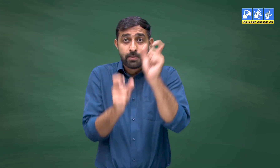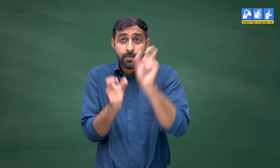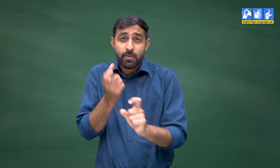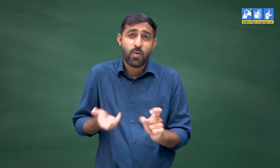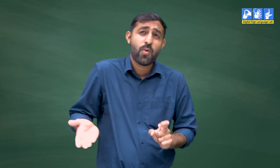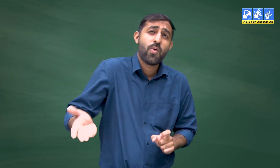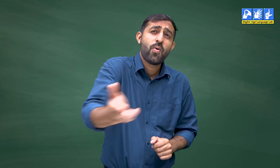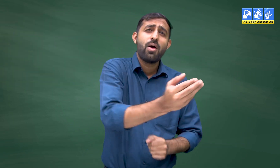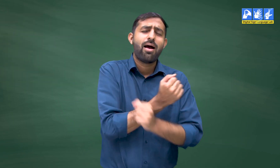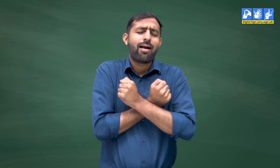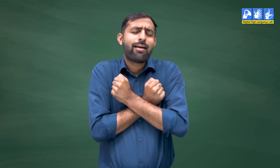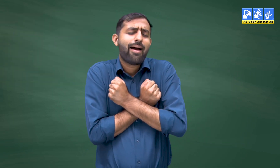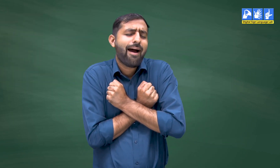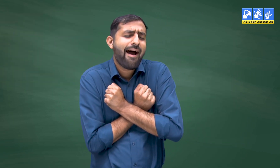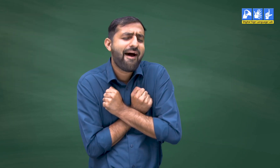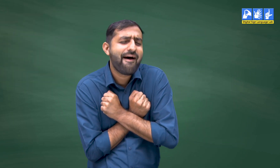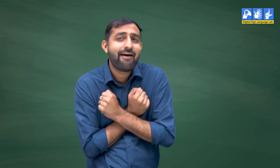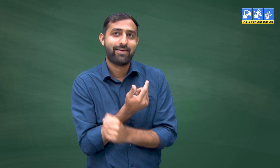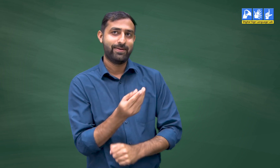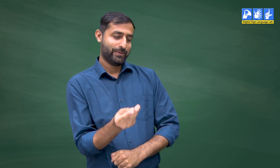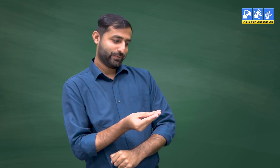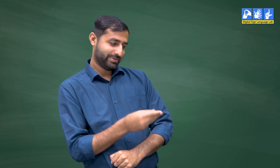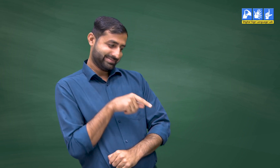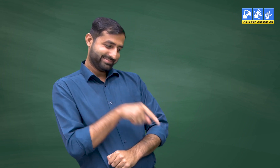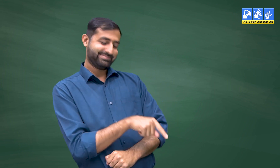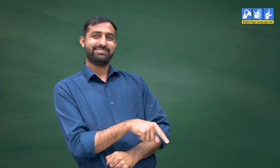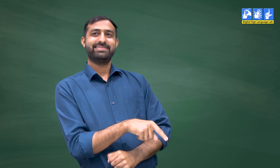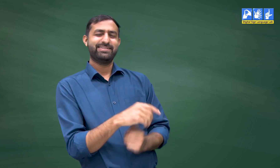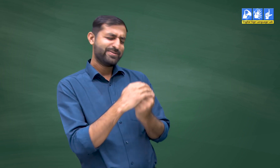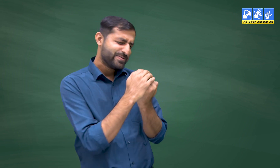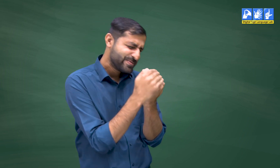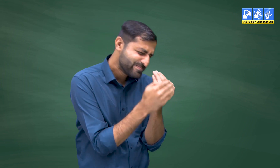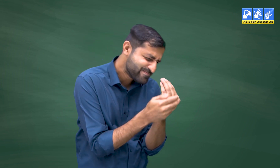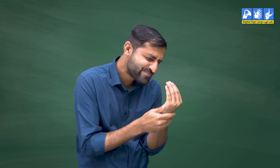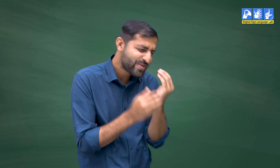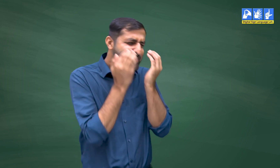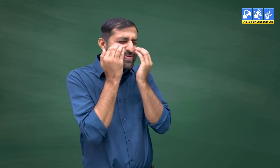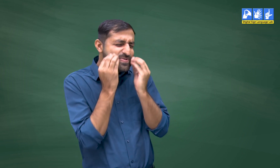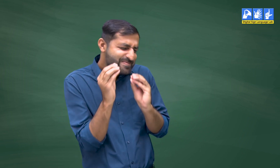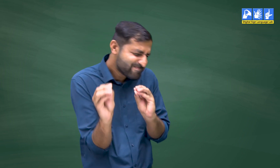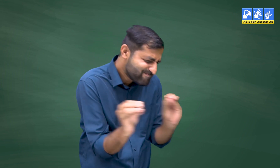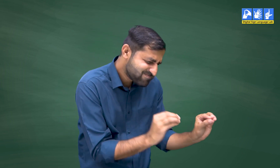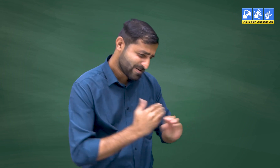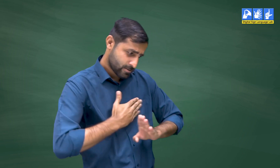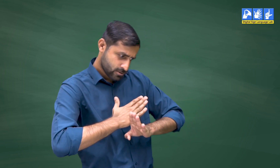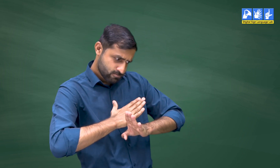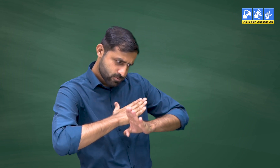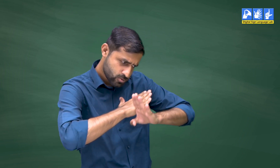People all around love their pets. They love them, take care of them.